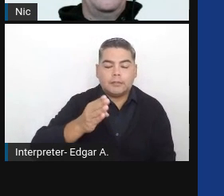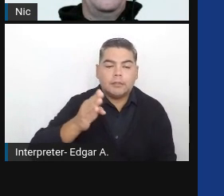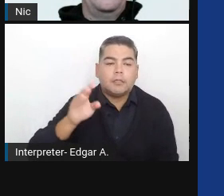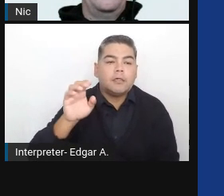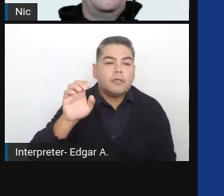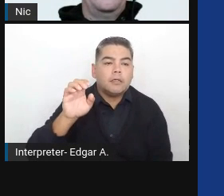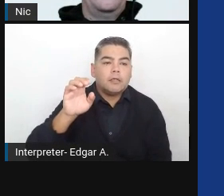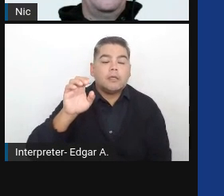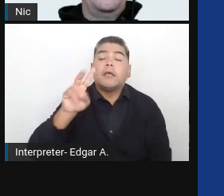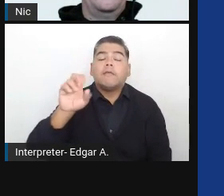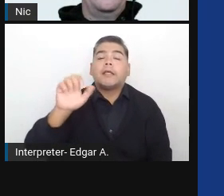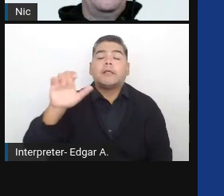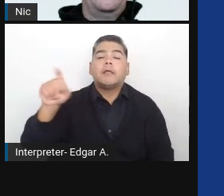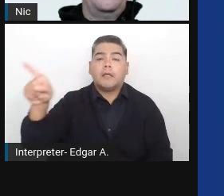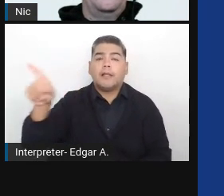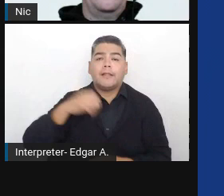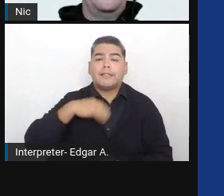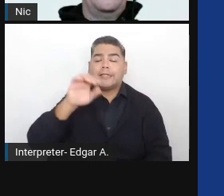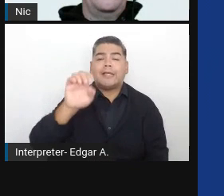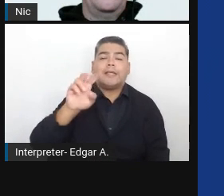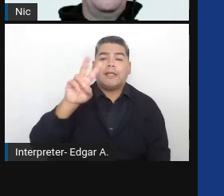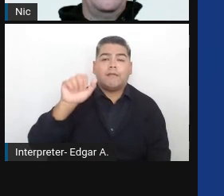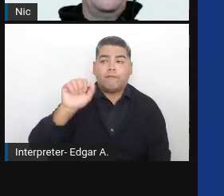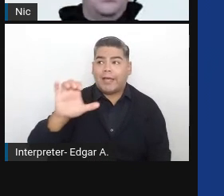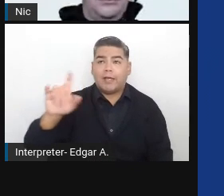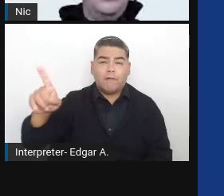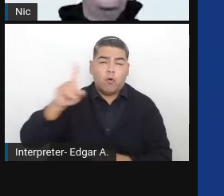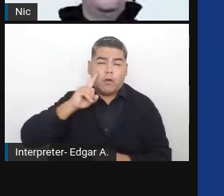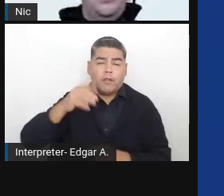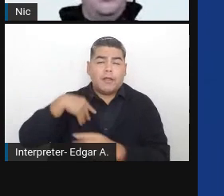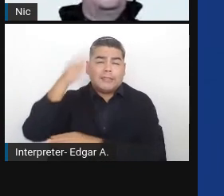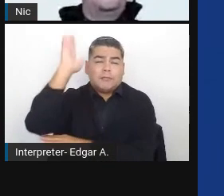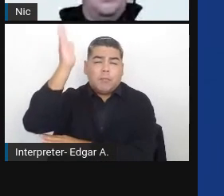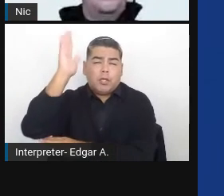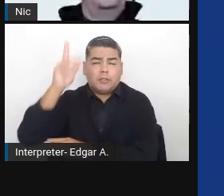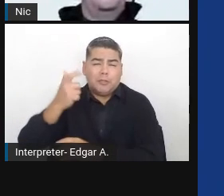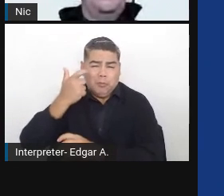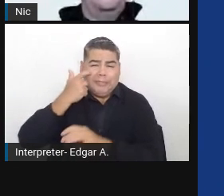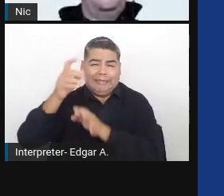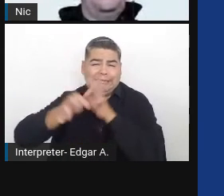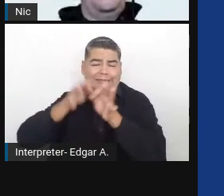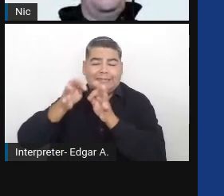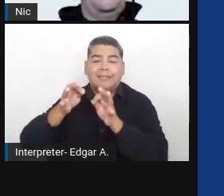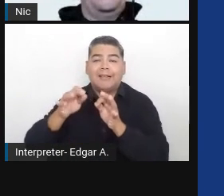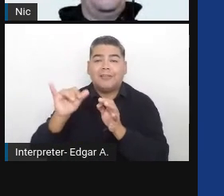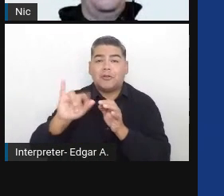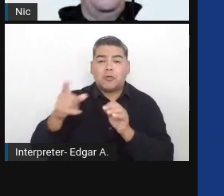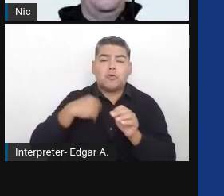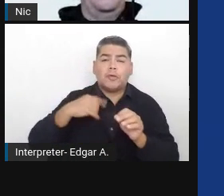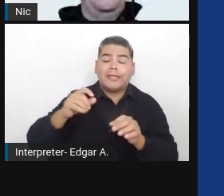to provide anonymous feedback for our speakers on their presentation and you have the option to enter to win a T-shirt while you're there.